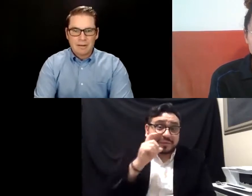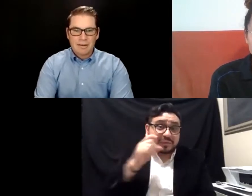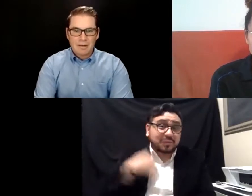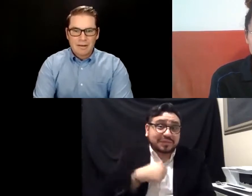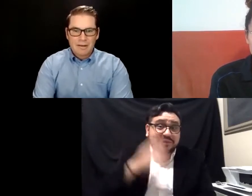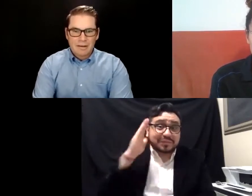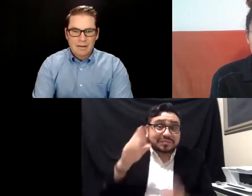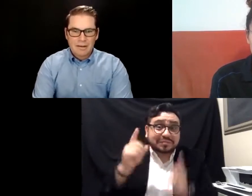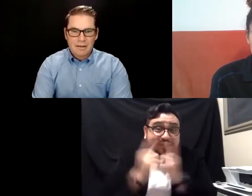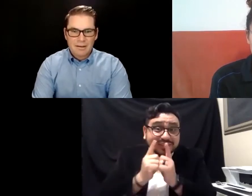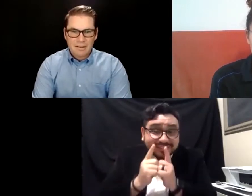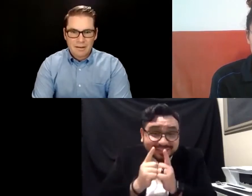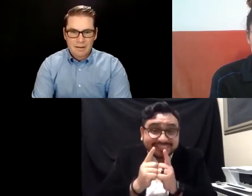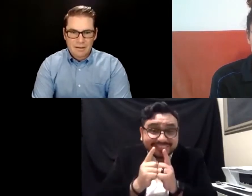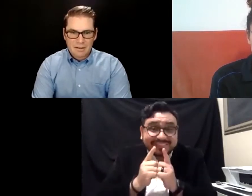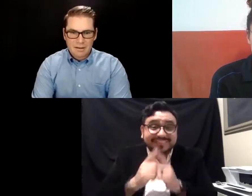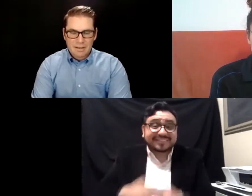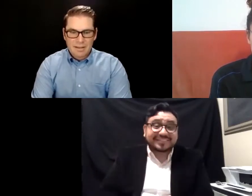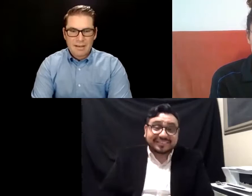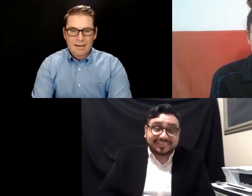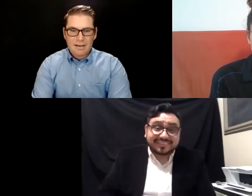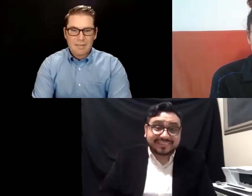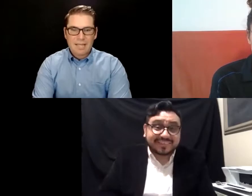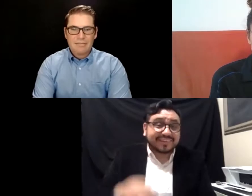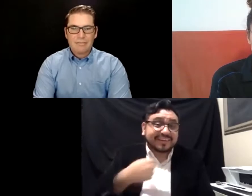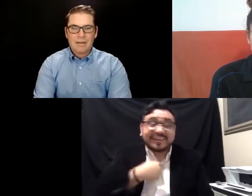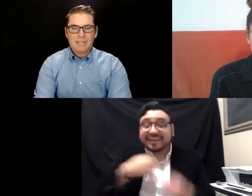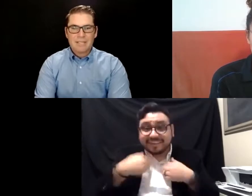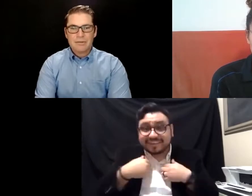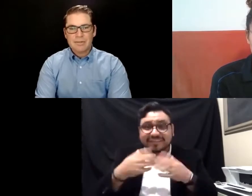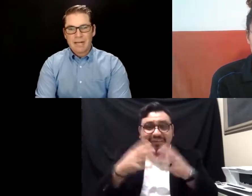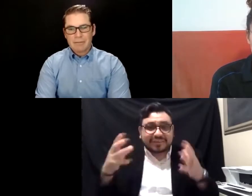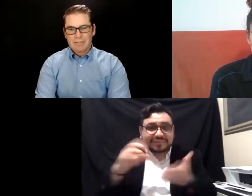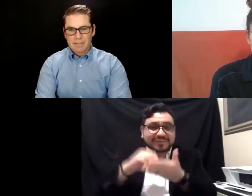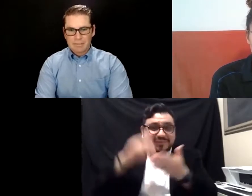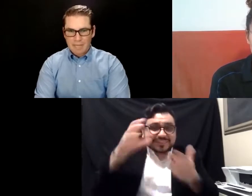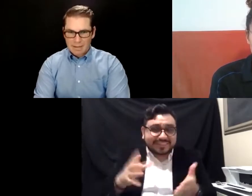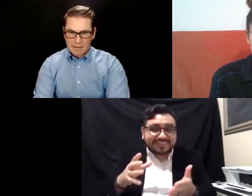Um, like if there was a student that I was going to meet.